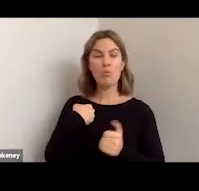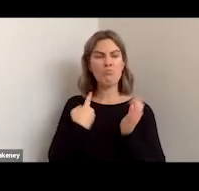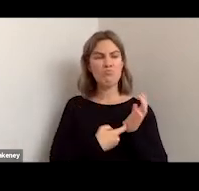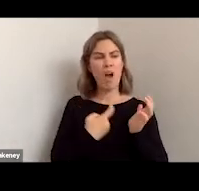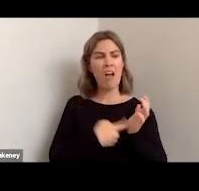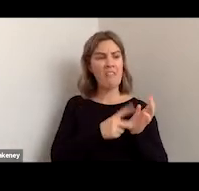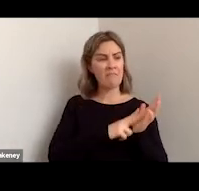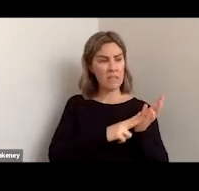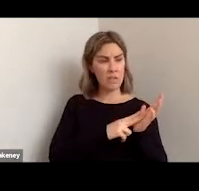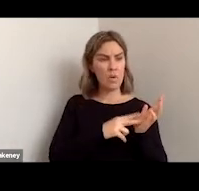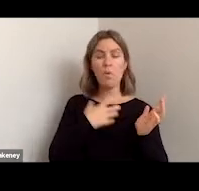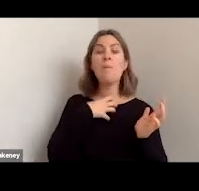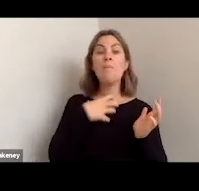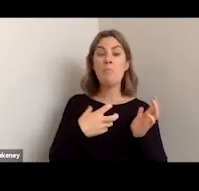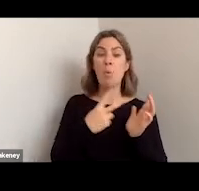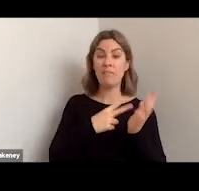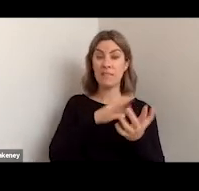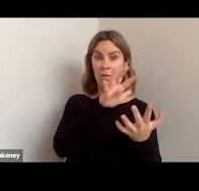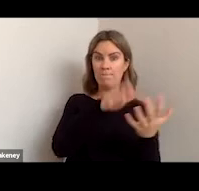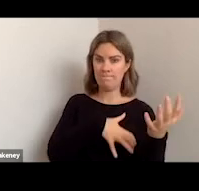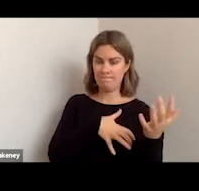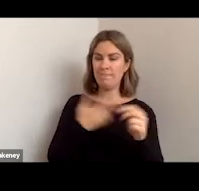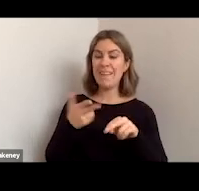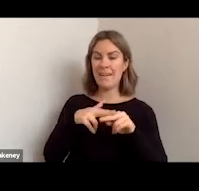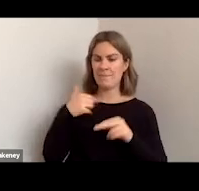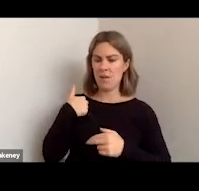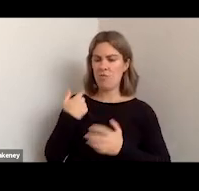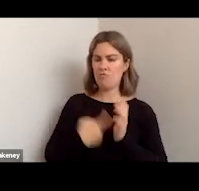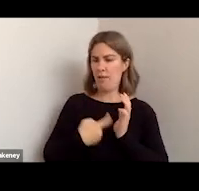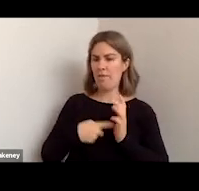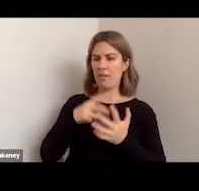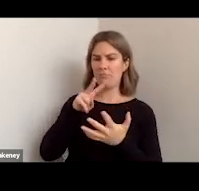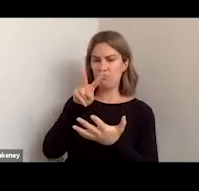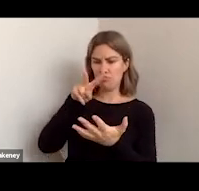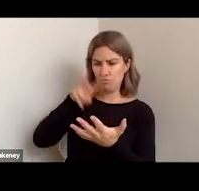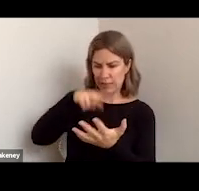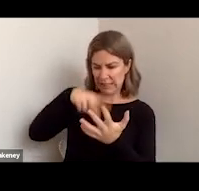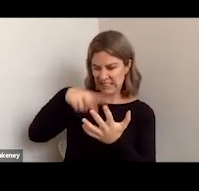And people who like to read lots of words get more text. They're a smaller group.